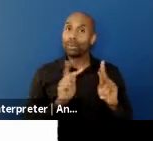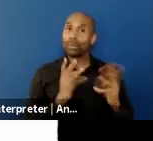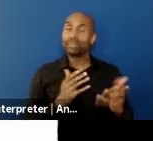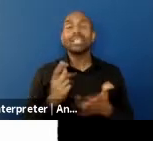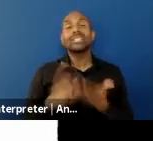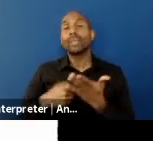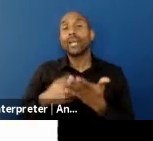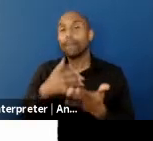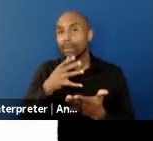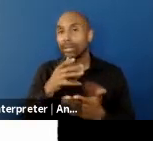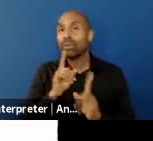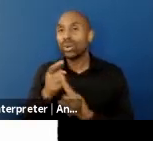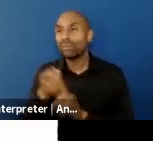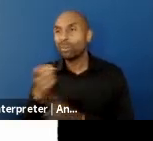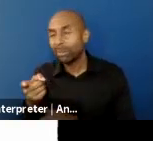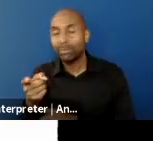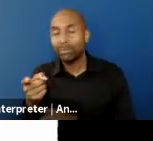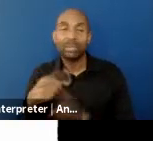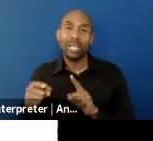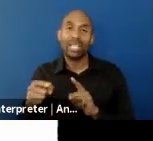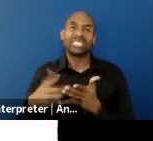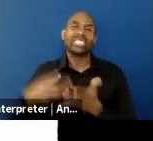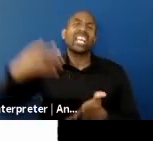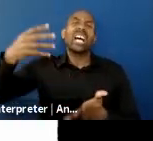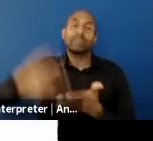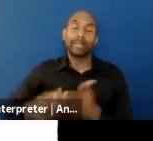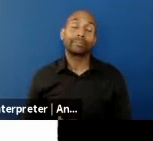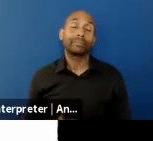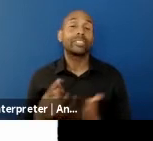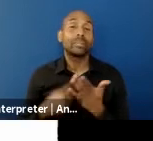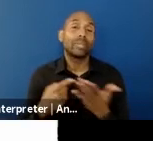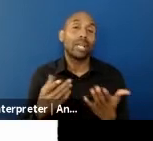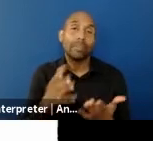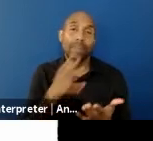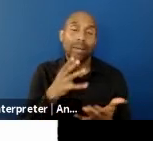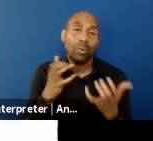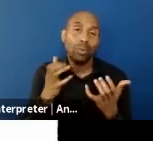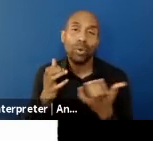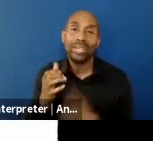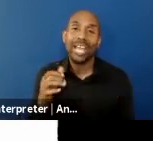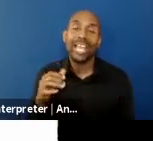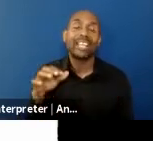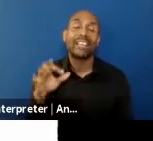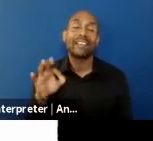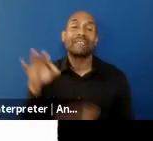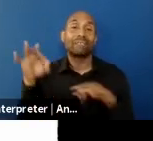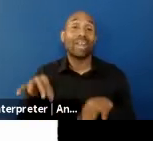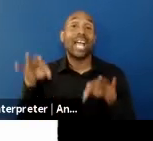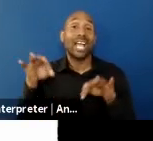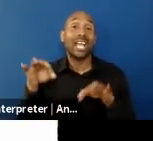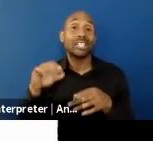When did the new happen? She explained the old market was the original. And new was built in the 70s. I will end it there.